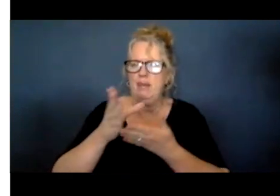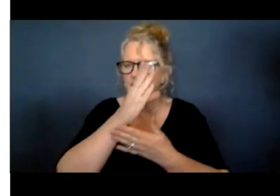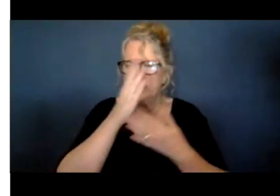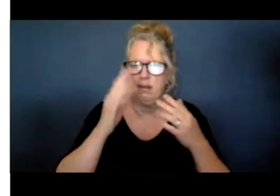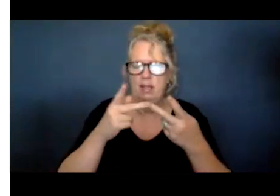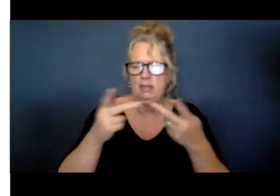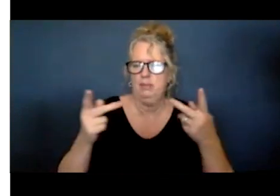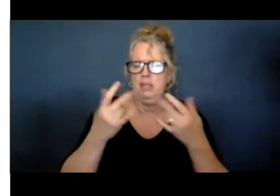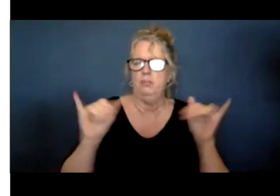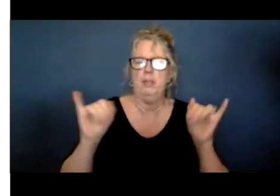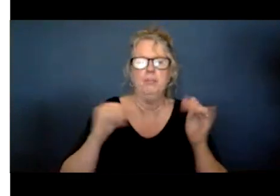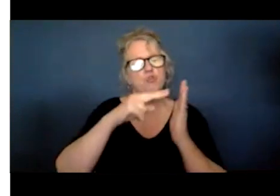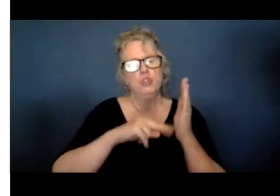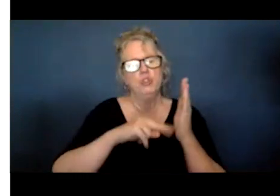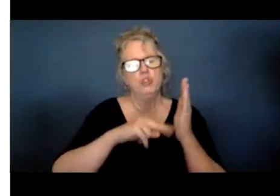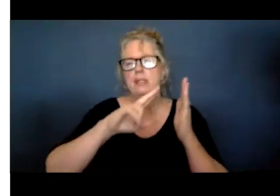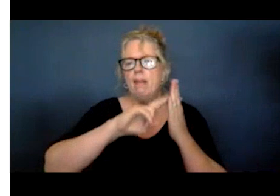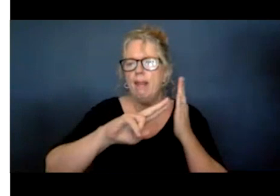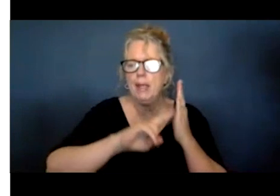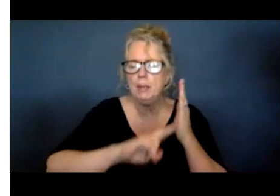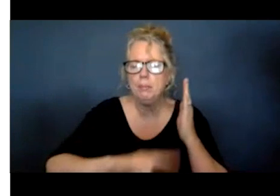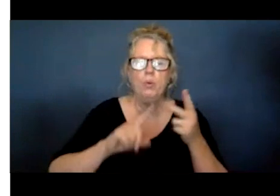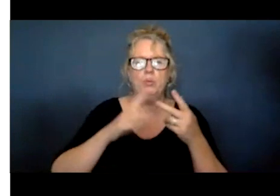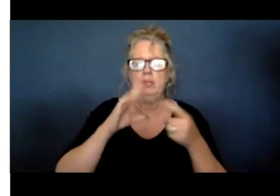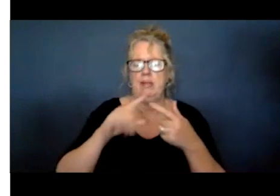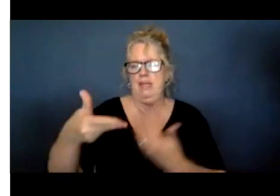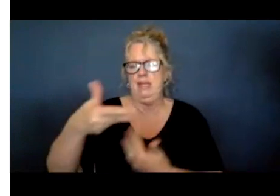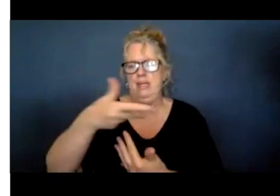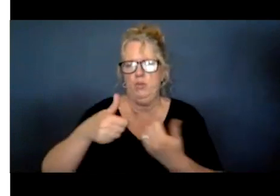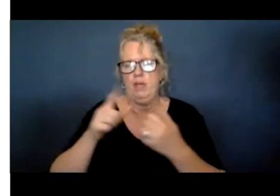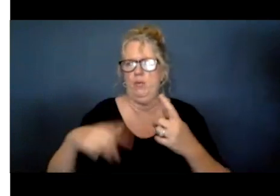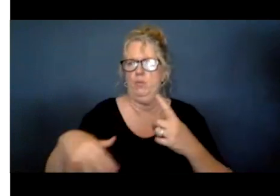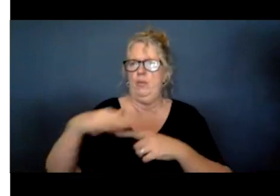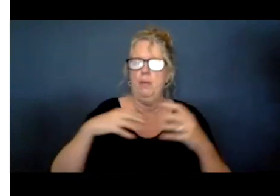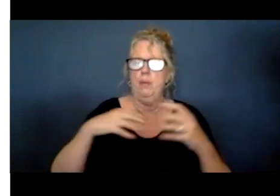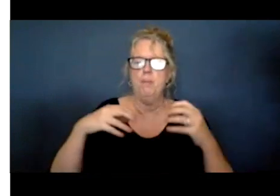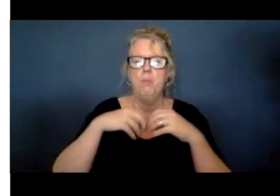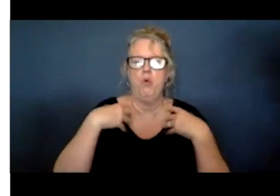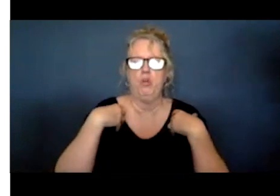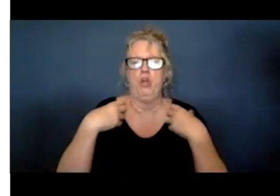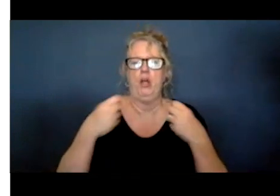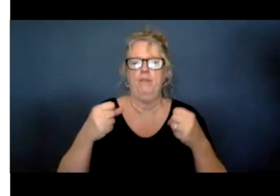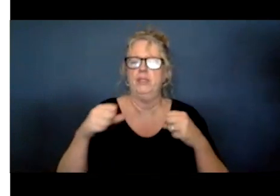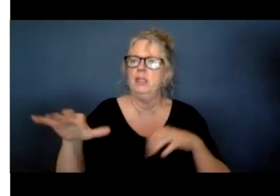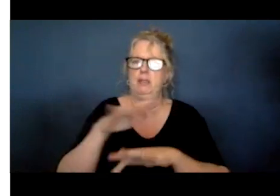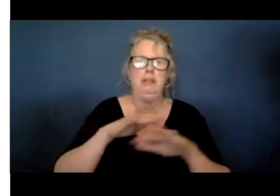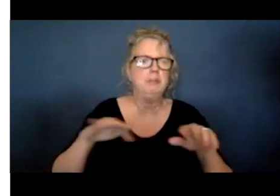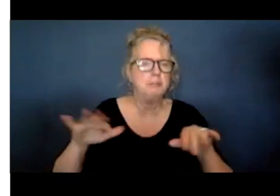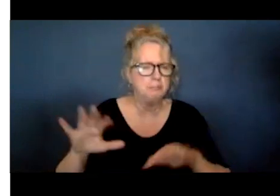read labels or mail, and interact with their environment more confidently.